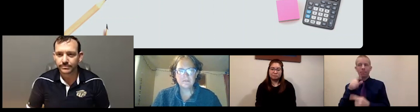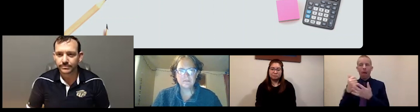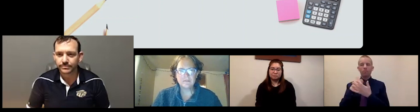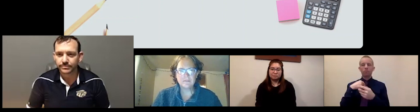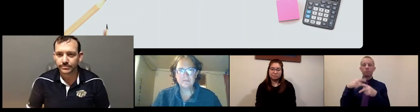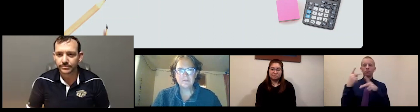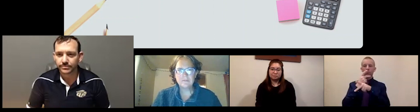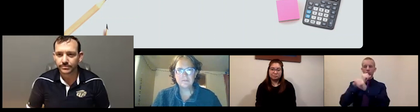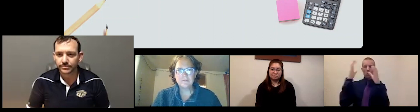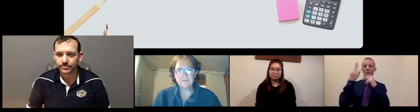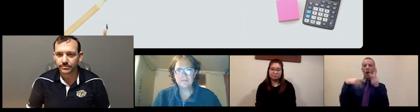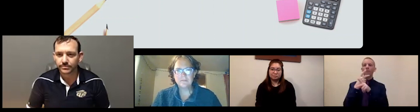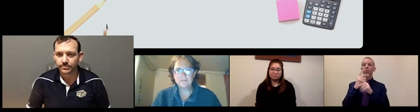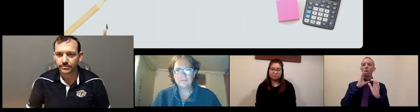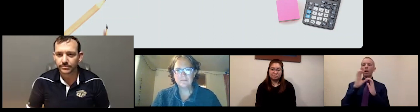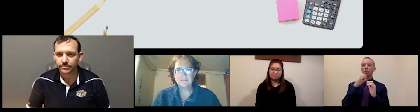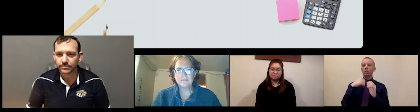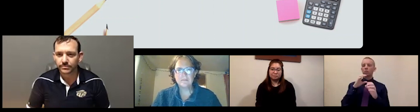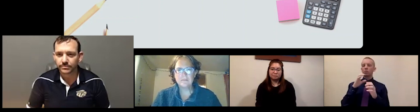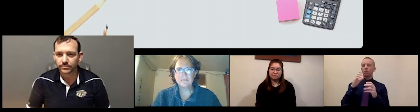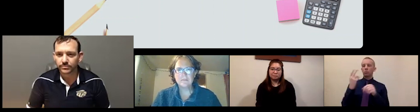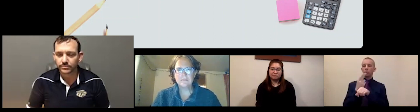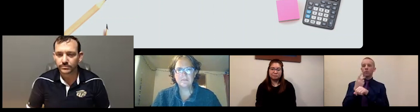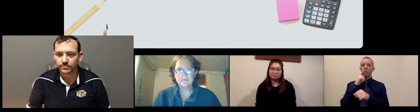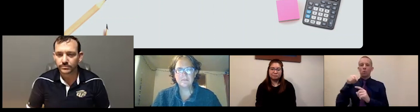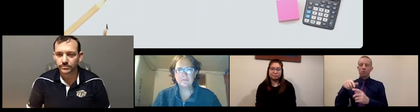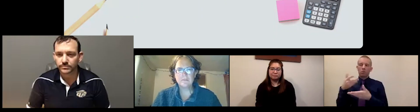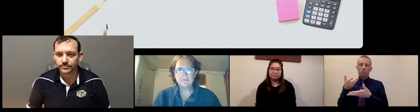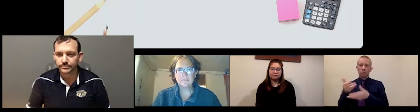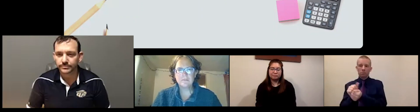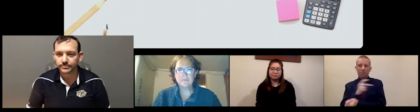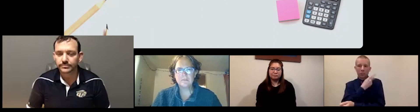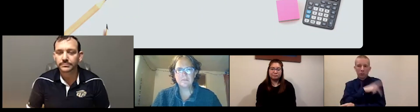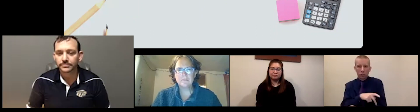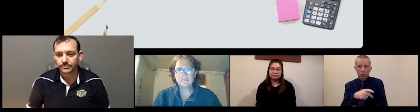so I can prepare for what kind of communication I’ll use with that patient.